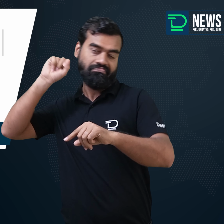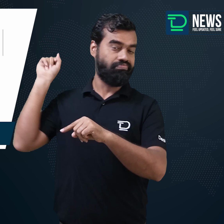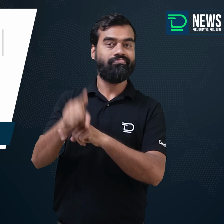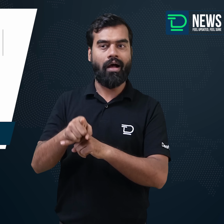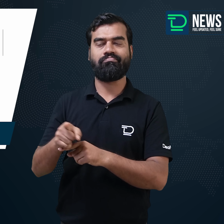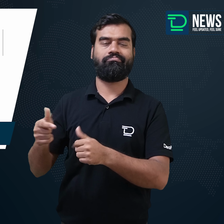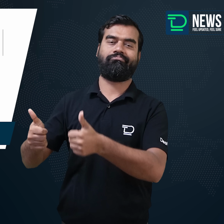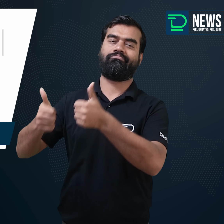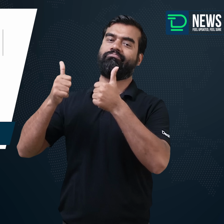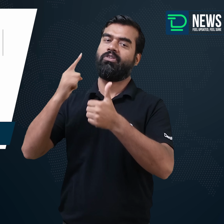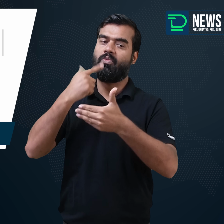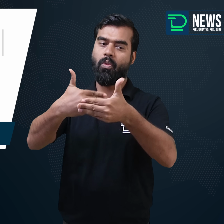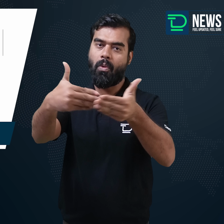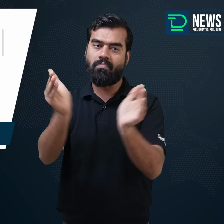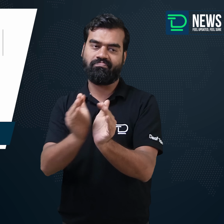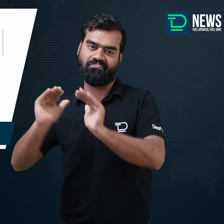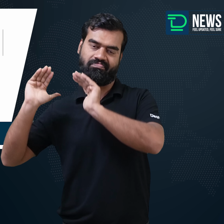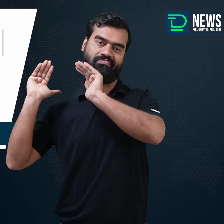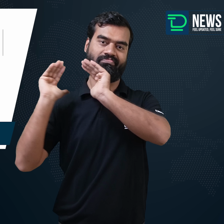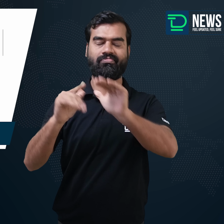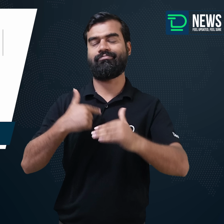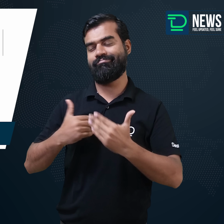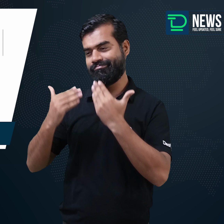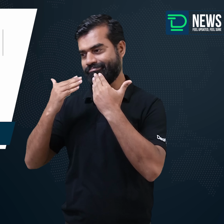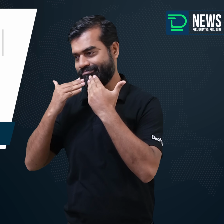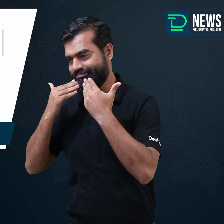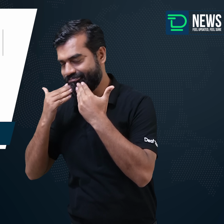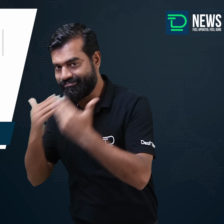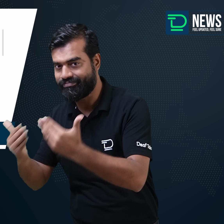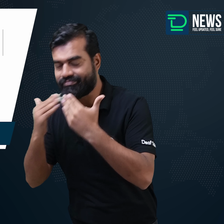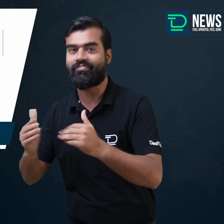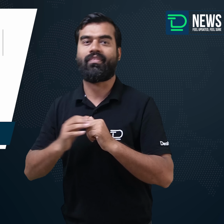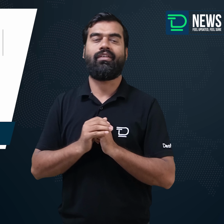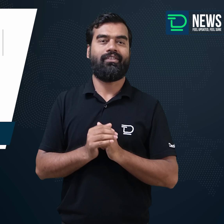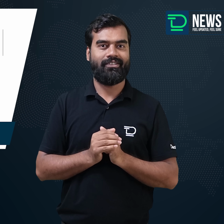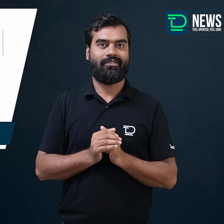Thanks for her raising support to the deaf community.